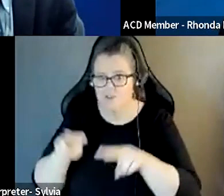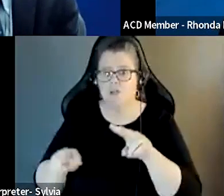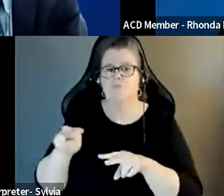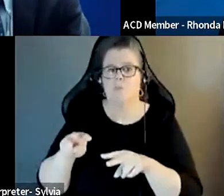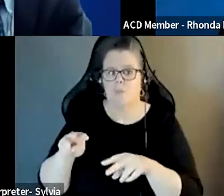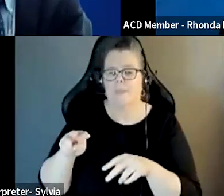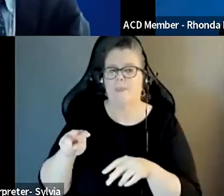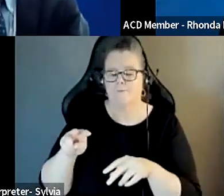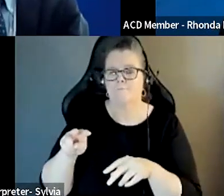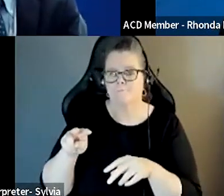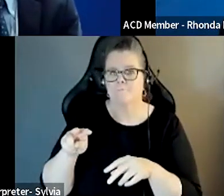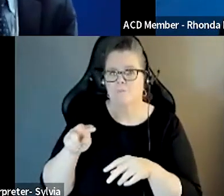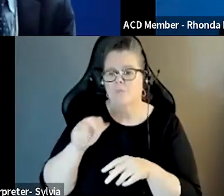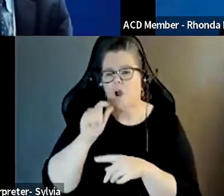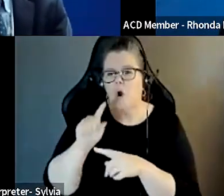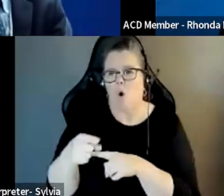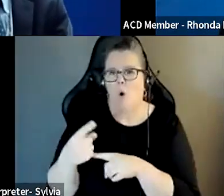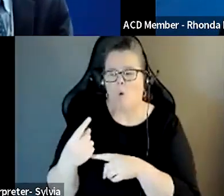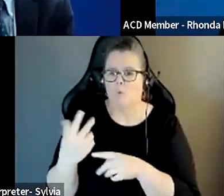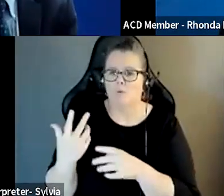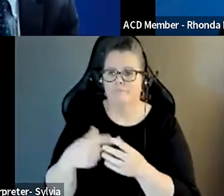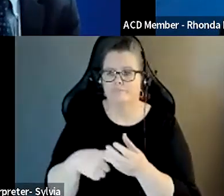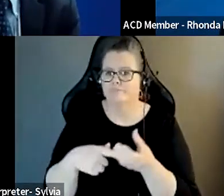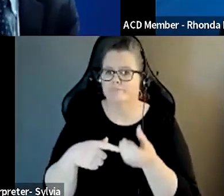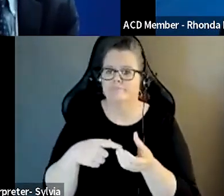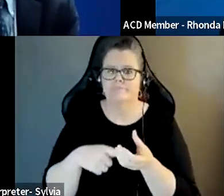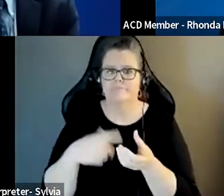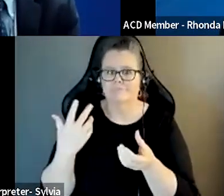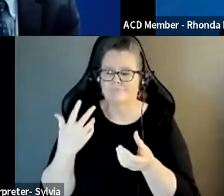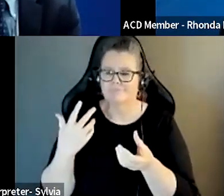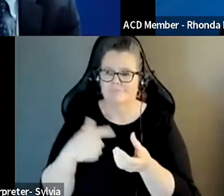but not have it just sort of a textual analysis. So anyway -- Yes.